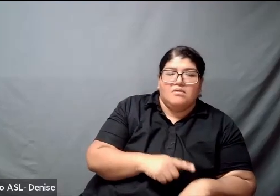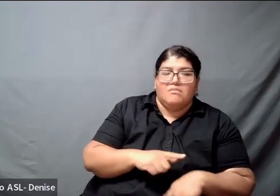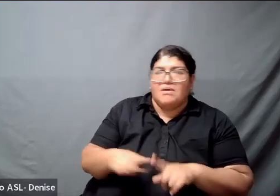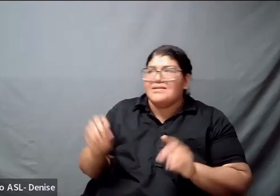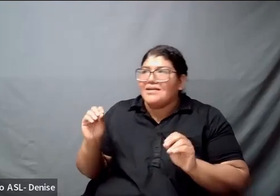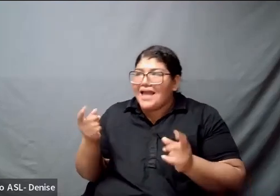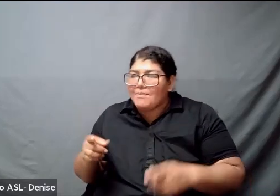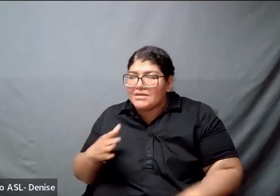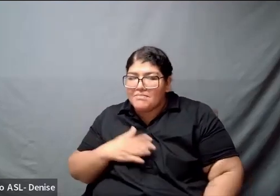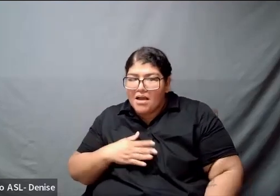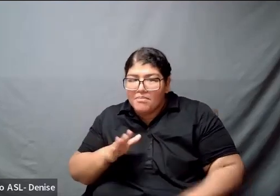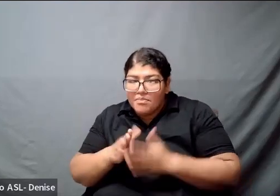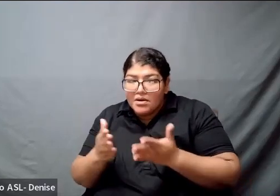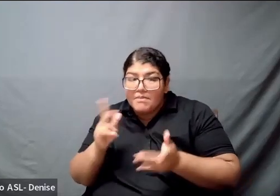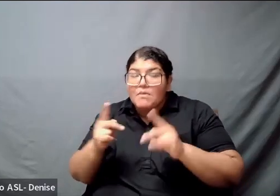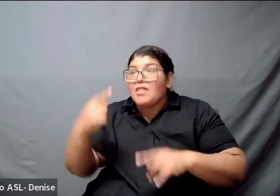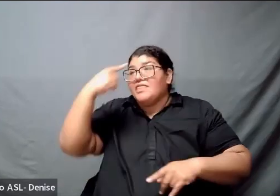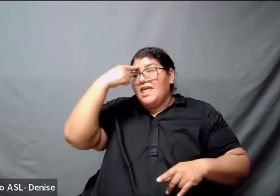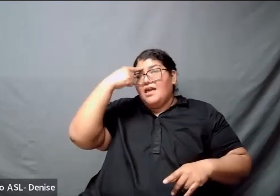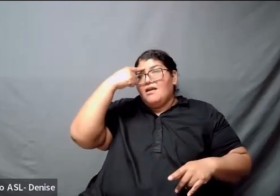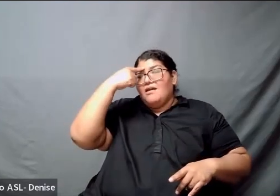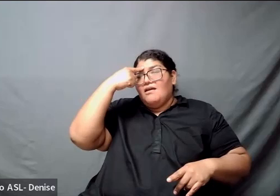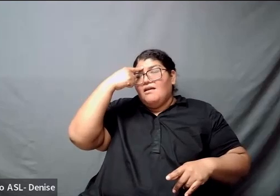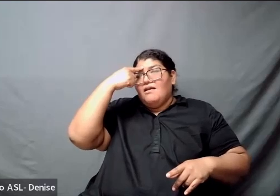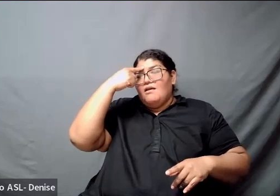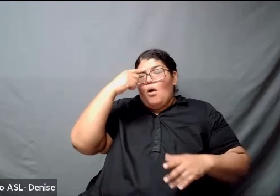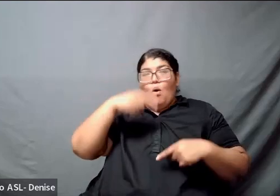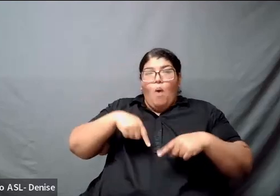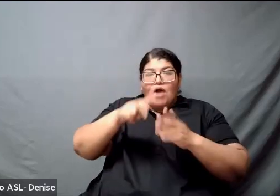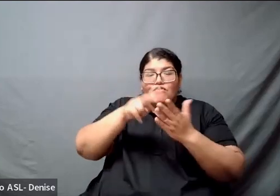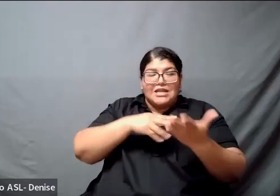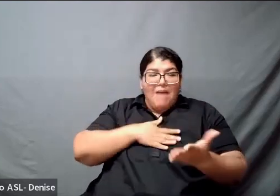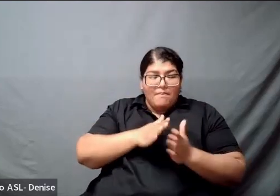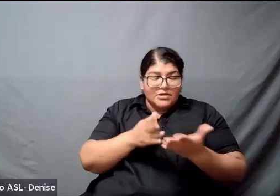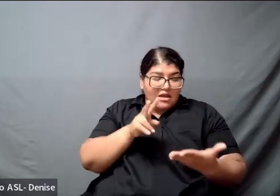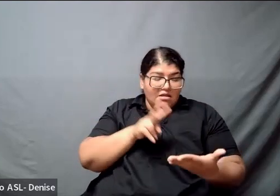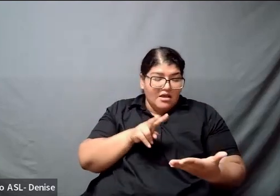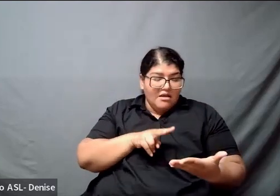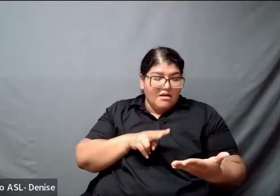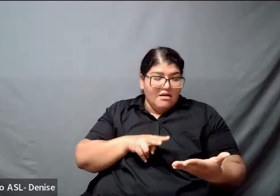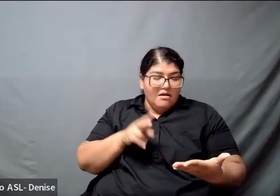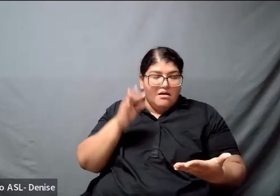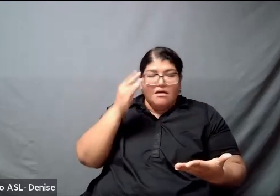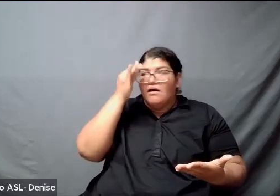People think in my books, people have dialogue in my books. There's no action to make a screenplay out of.